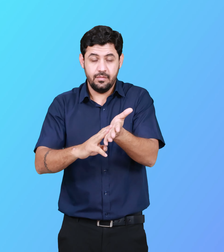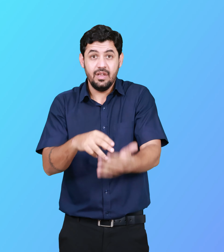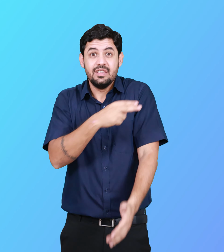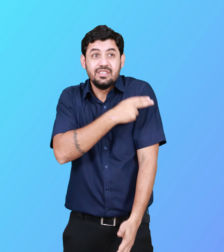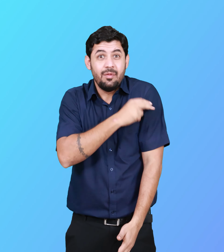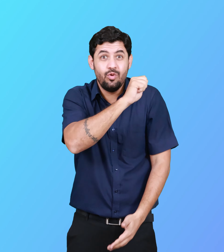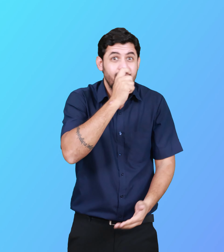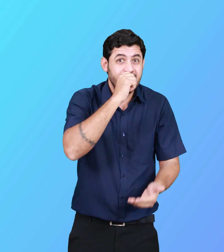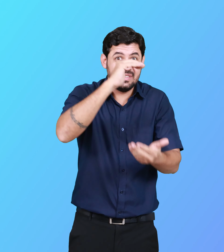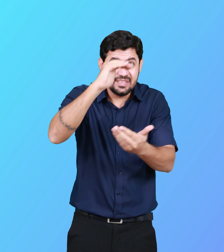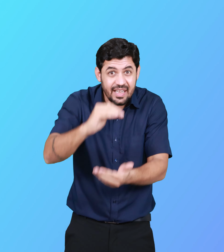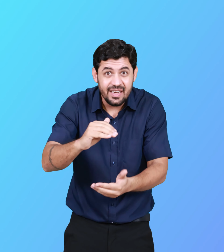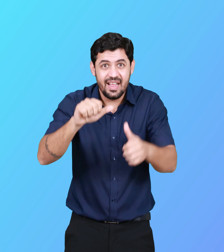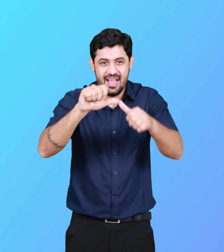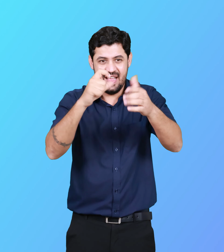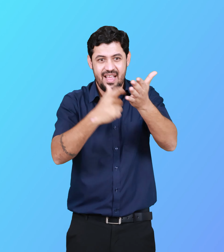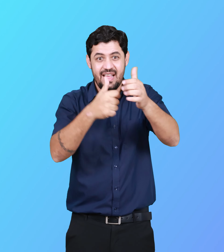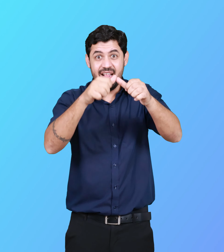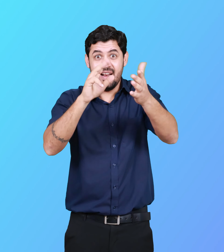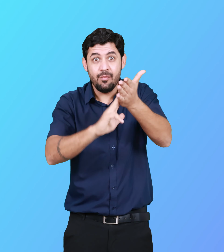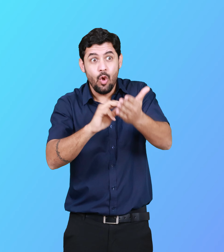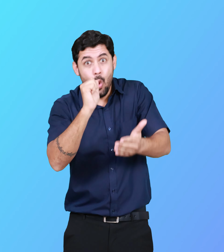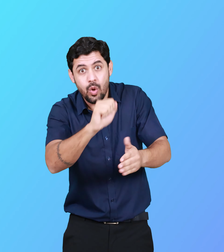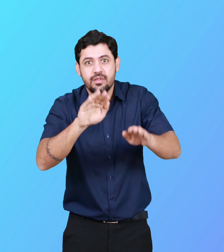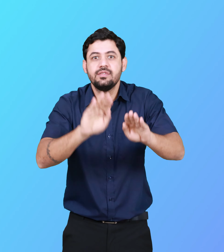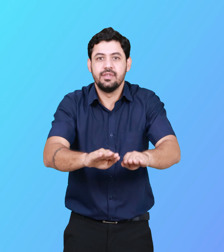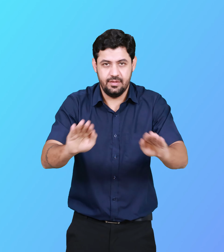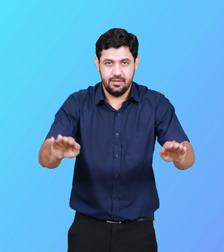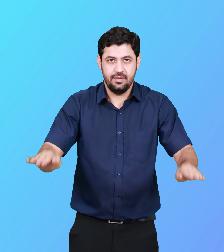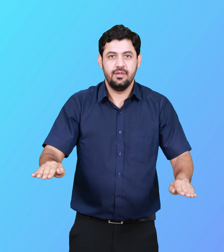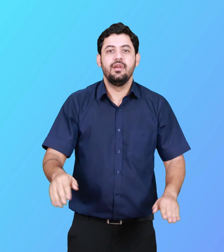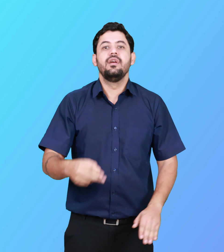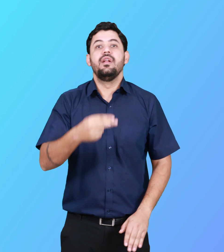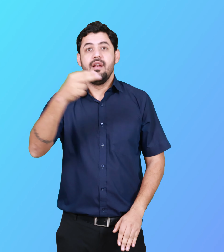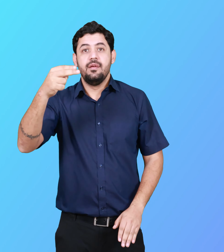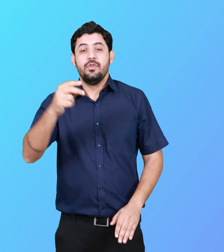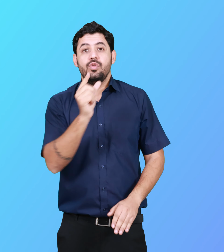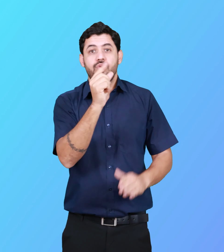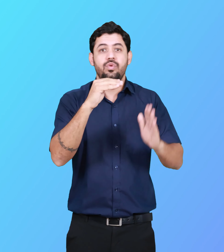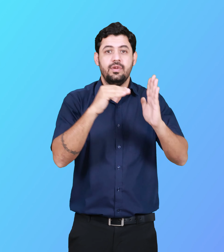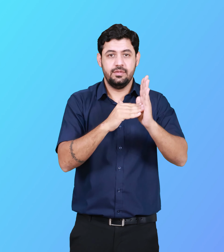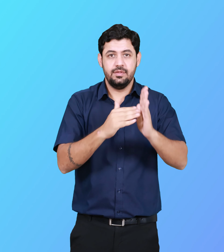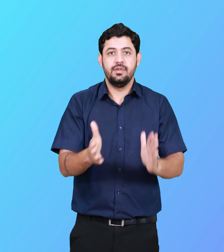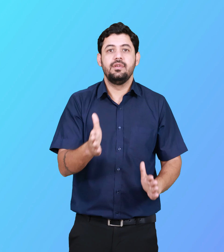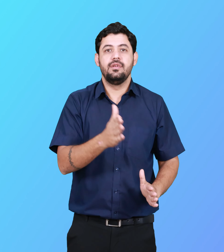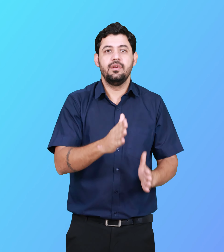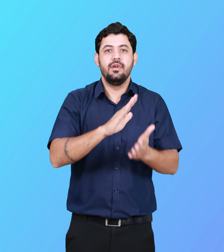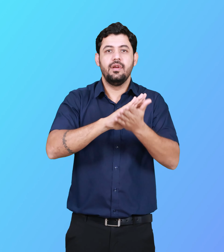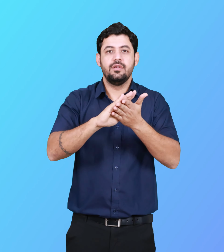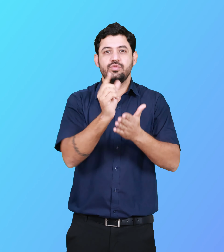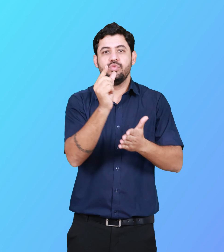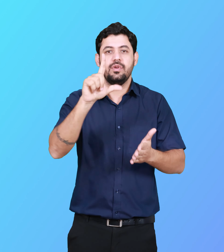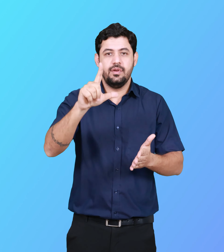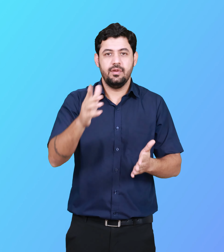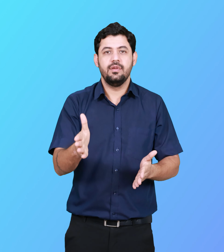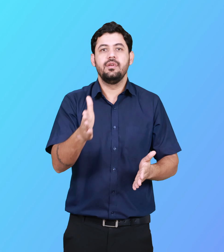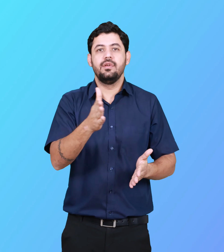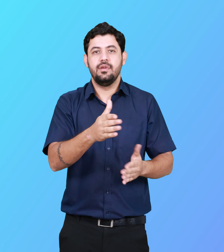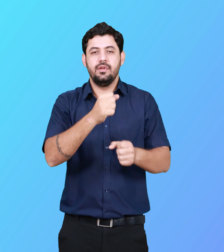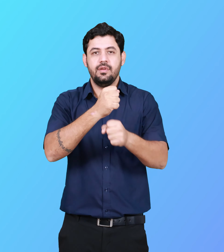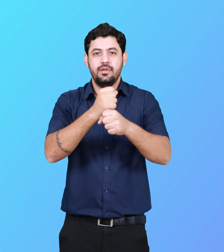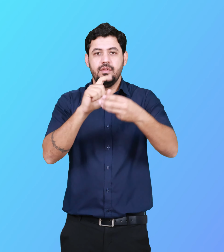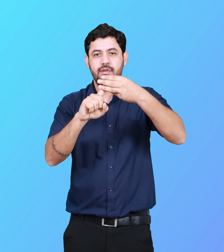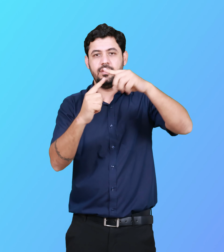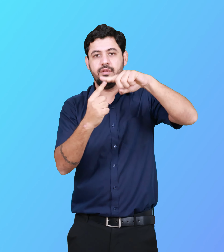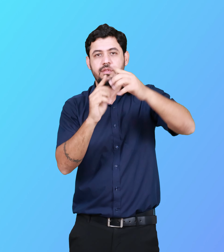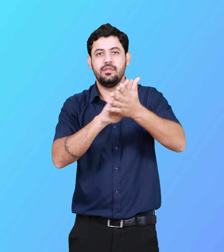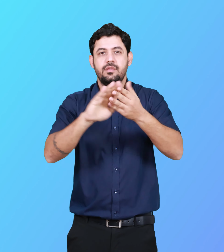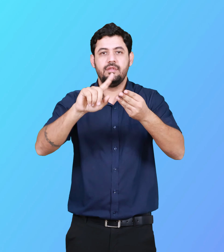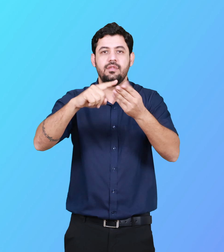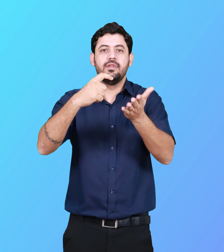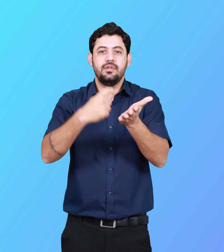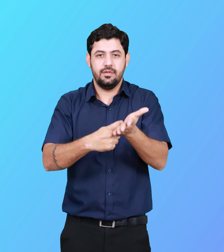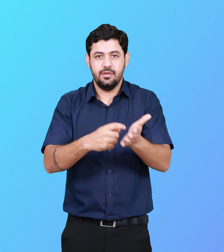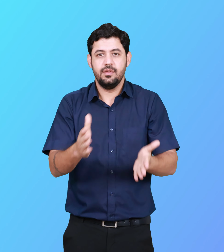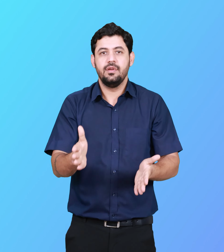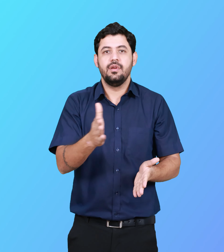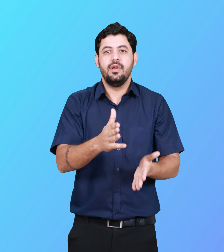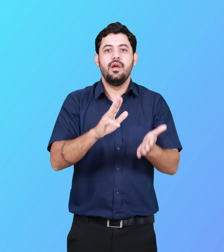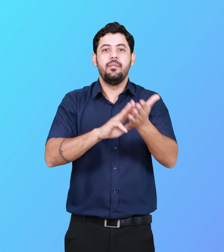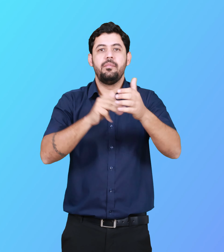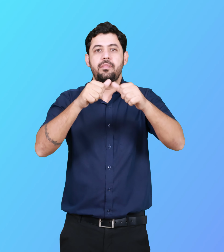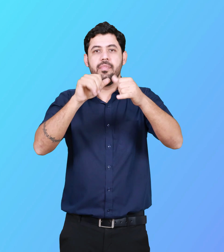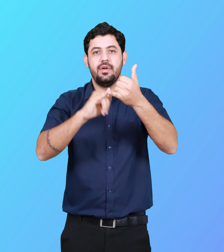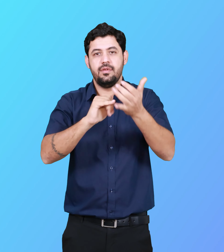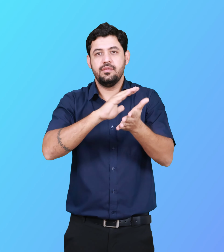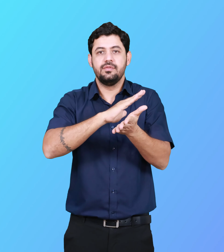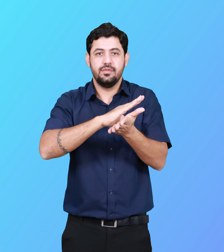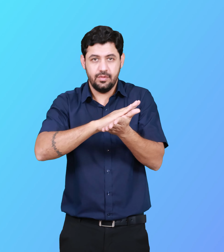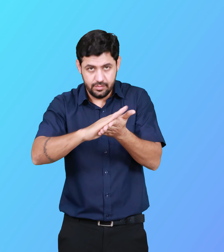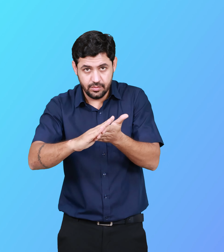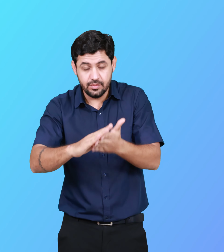Aram’s descendants were Uz, Hul, Gether and Mash.